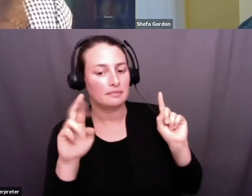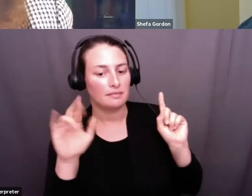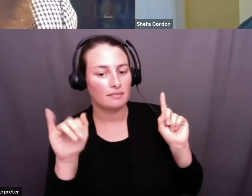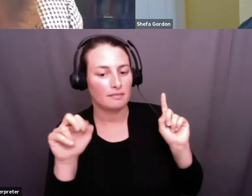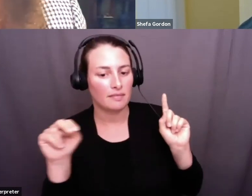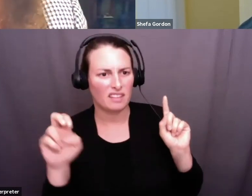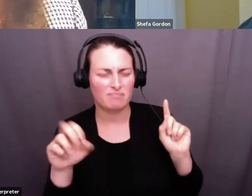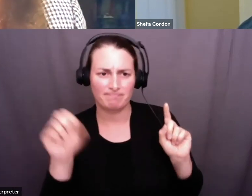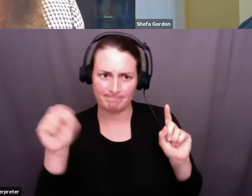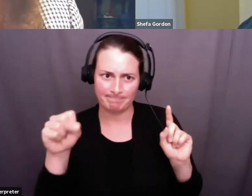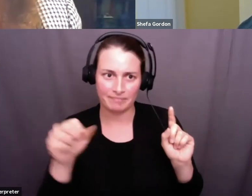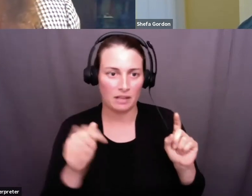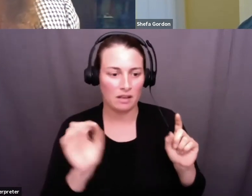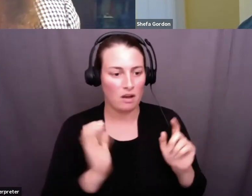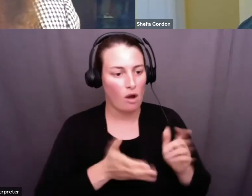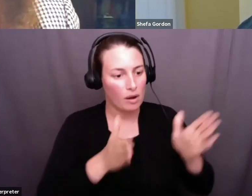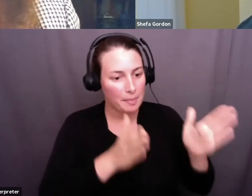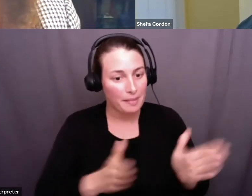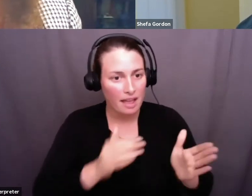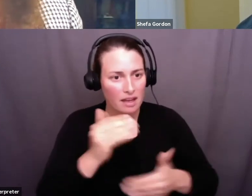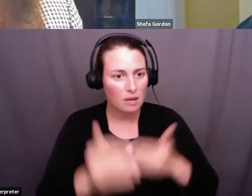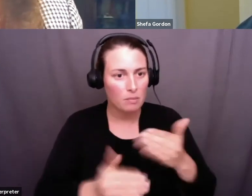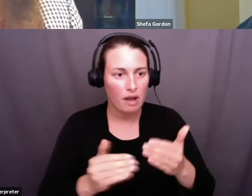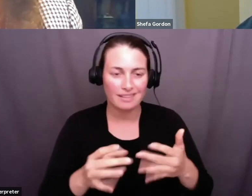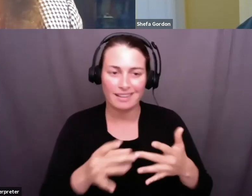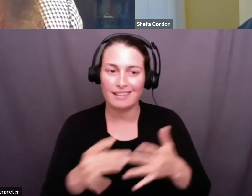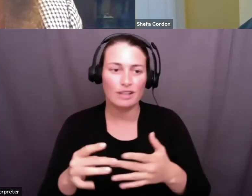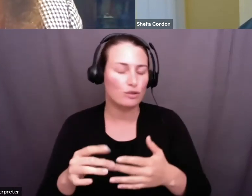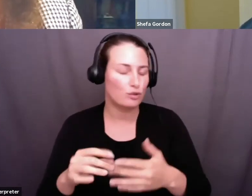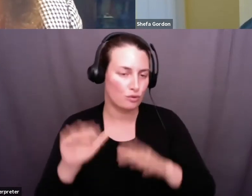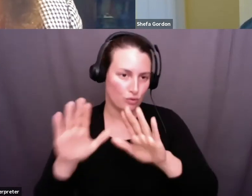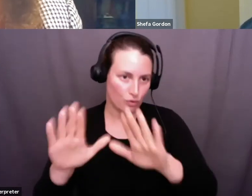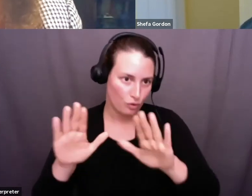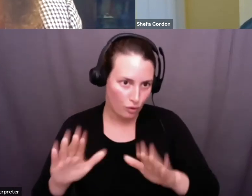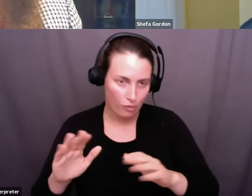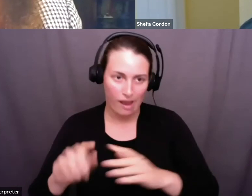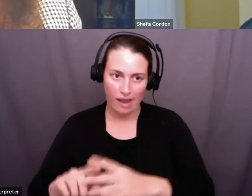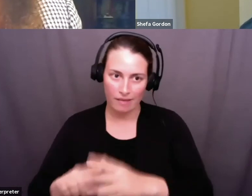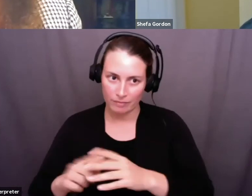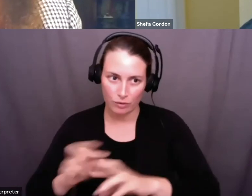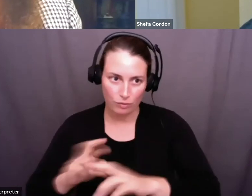to put us in a terrific position with the new chairman coming in. I’m sure they’re